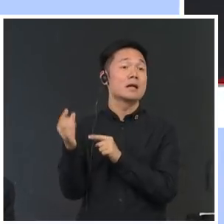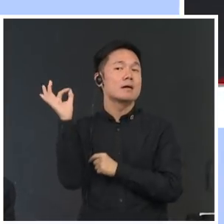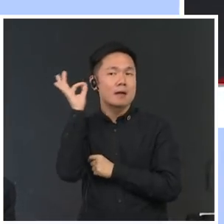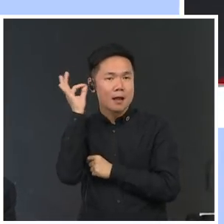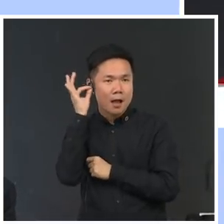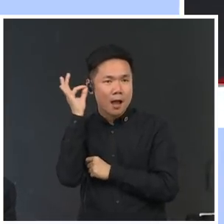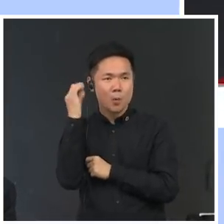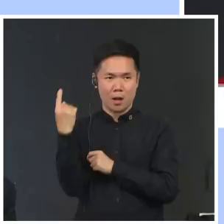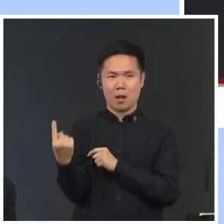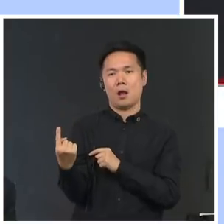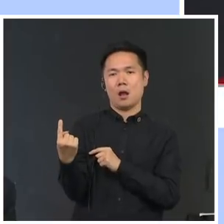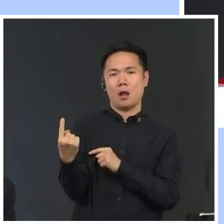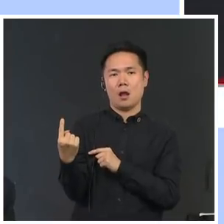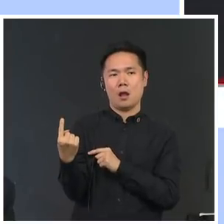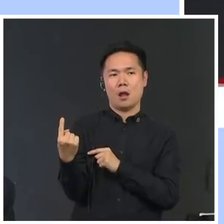the conference came up to me, and asked for my advice.